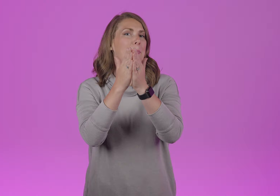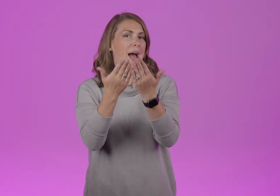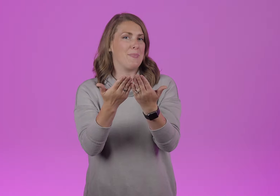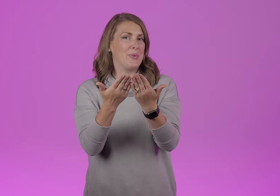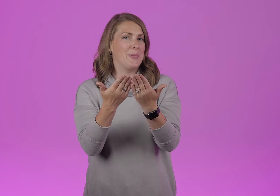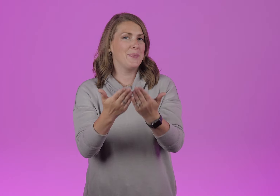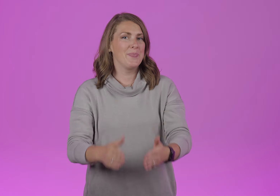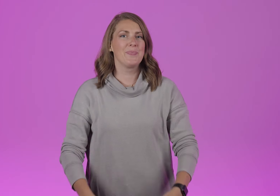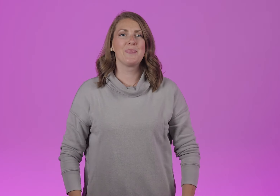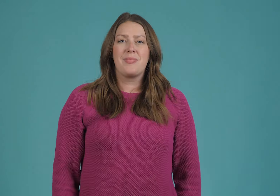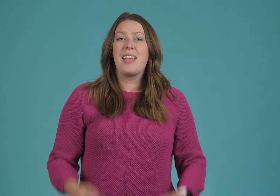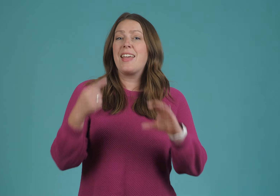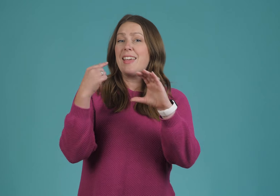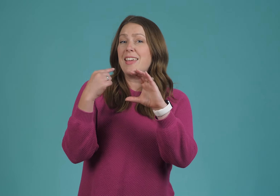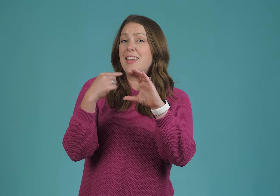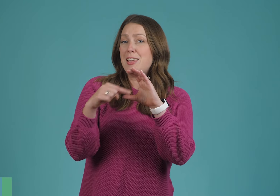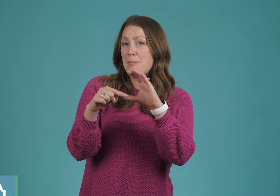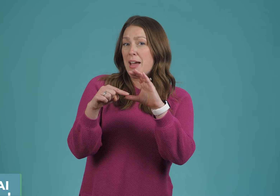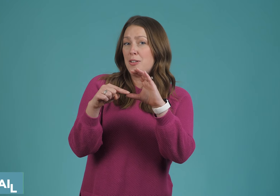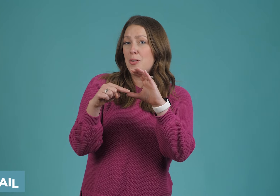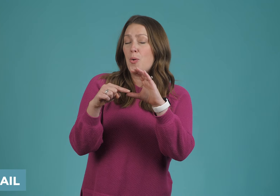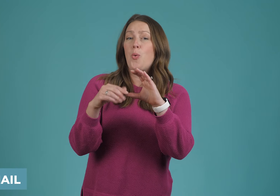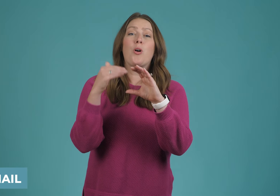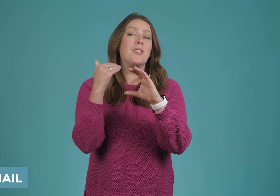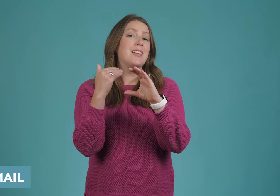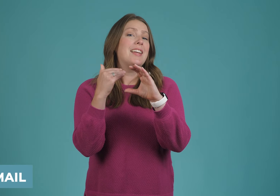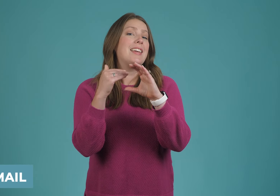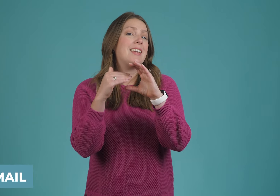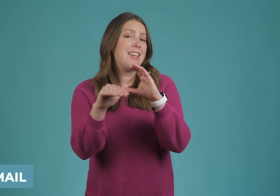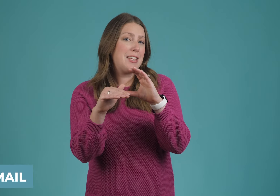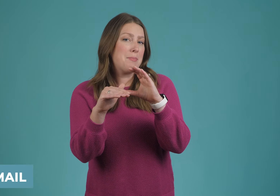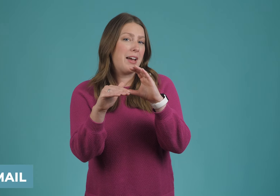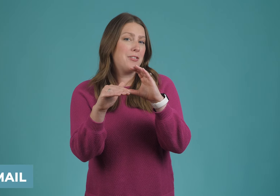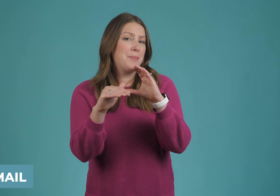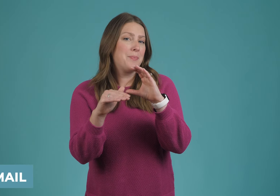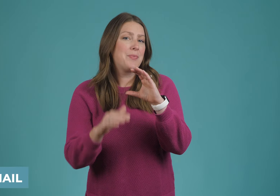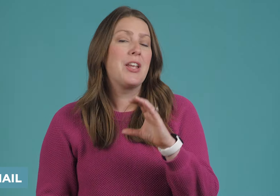Bible. Email or email.